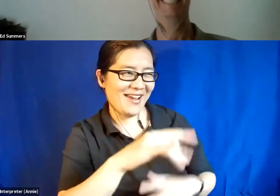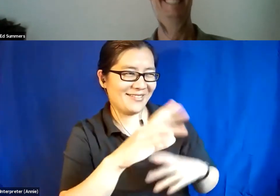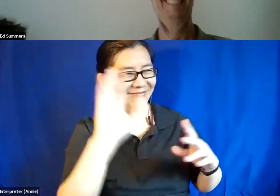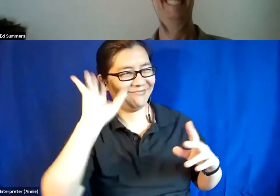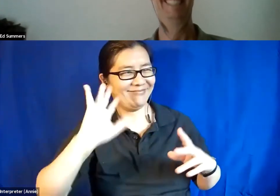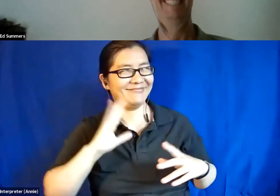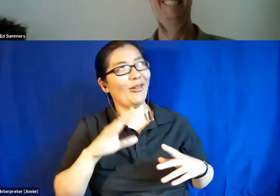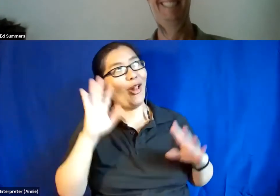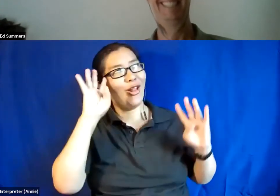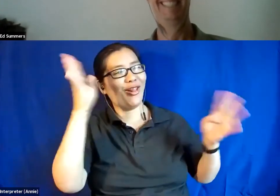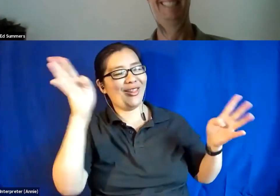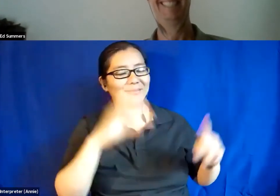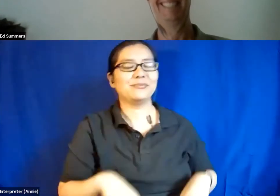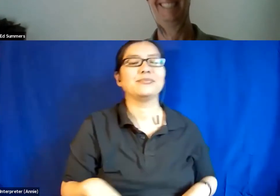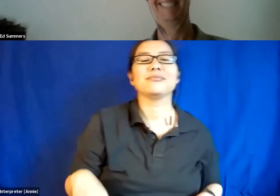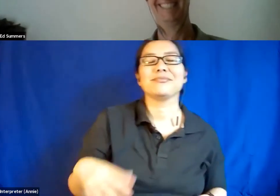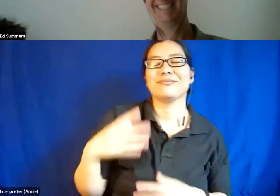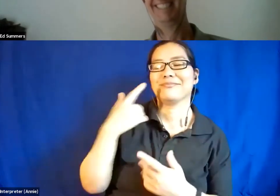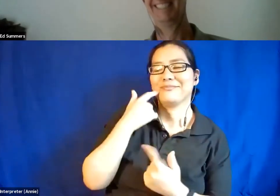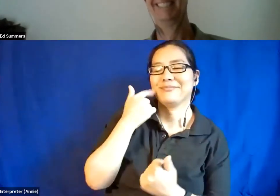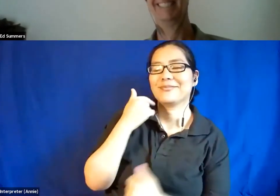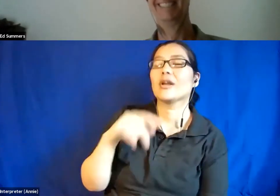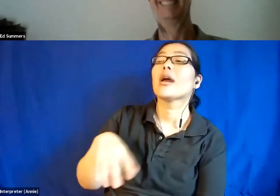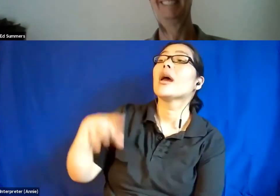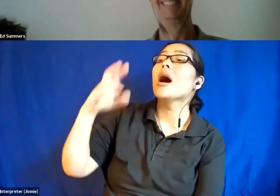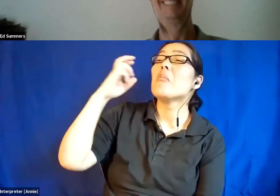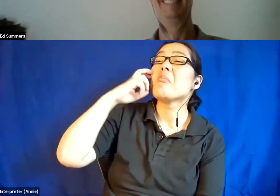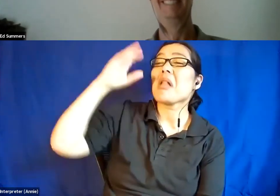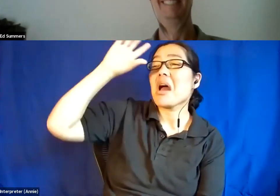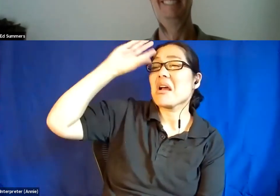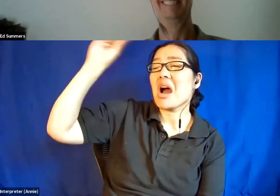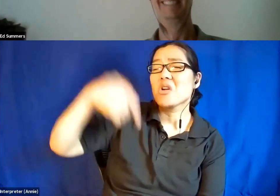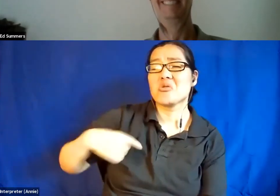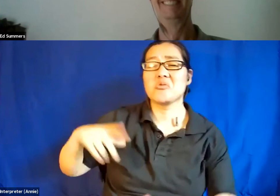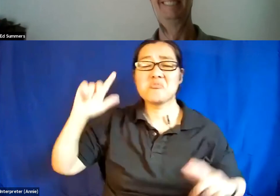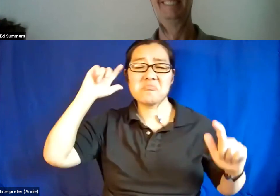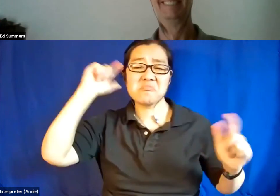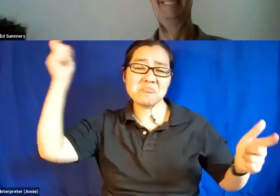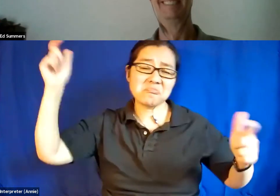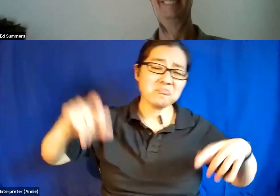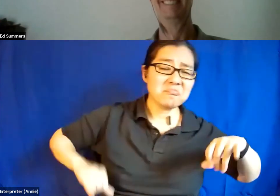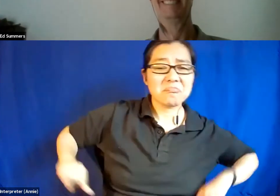a blind guy who thinks he's all that and wants to, you know, is really